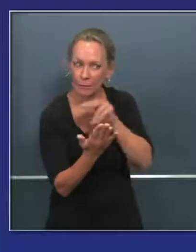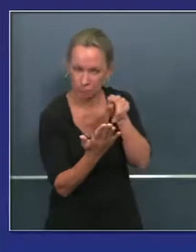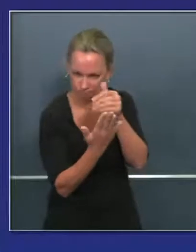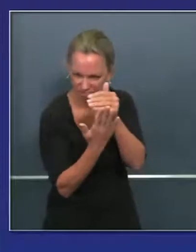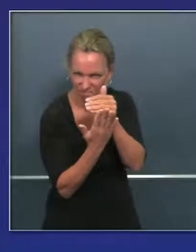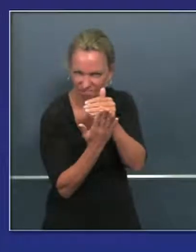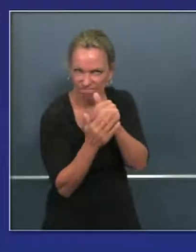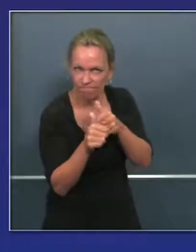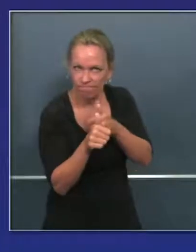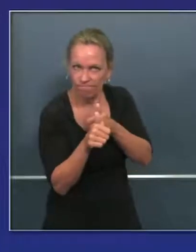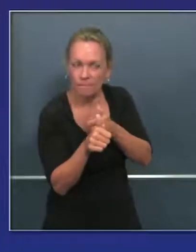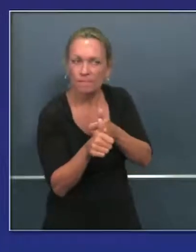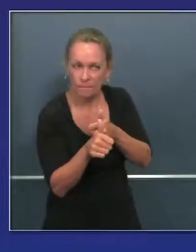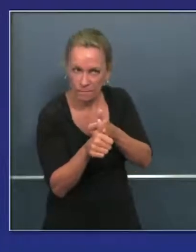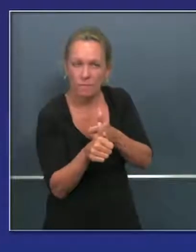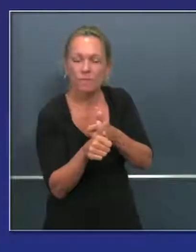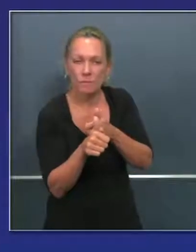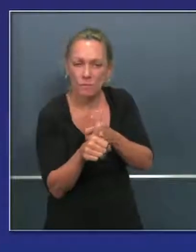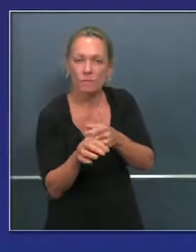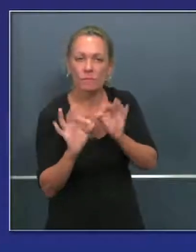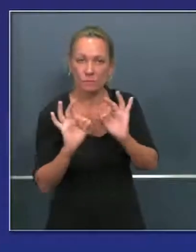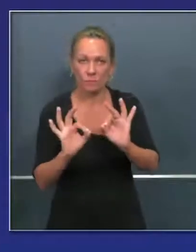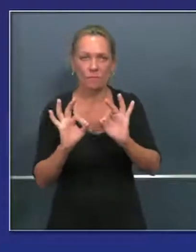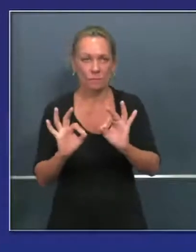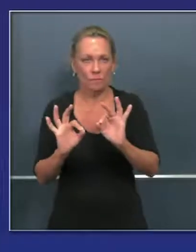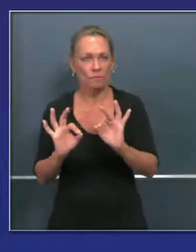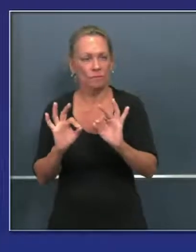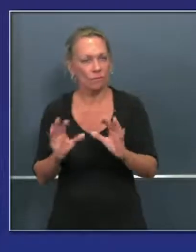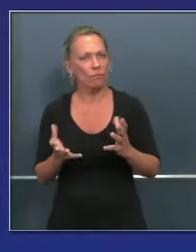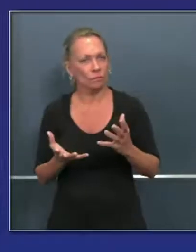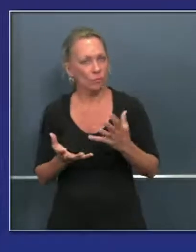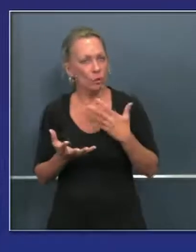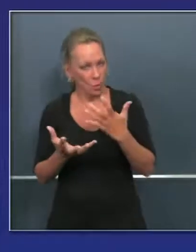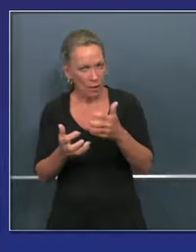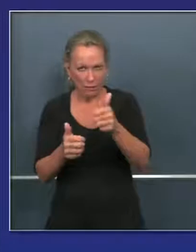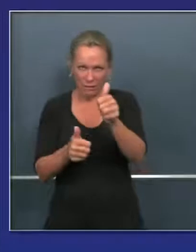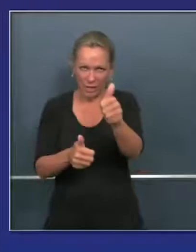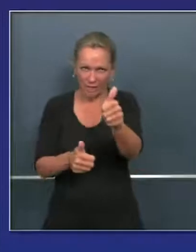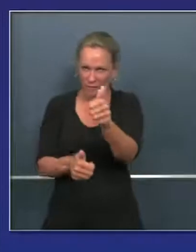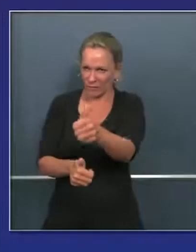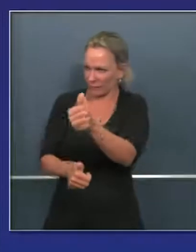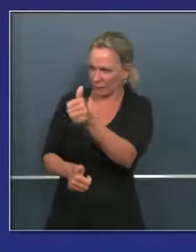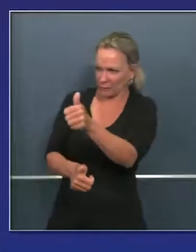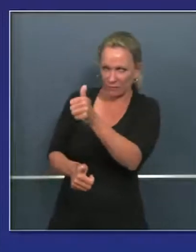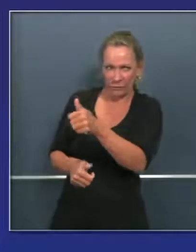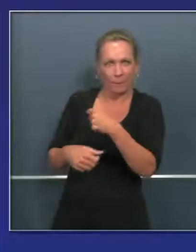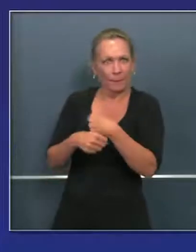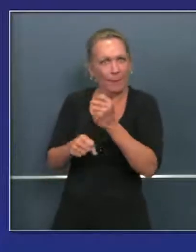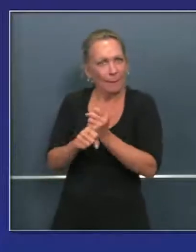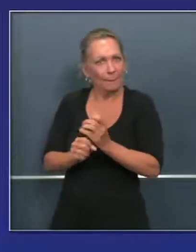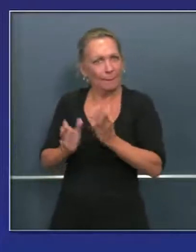so that's the recent weekend actions the Friday announcement if you didn't have a chance to tune